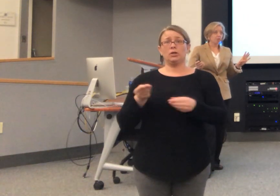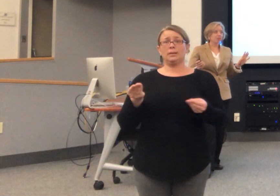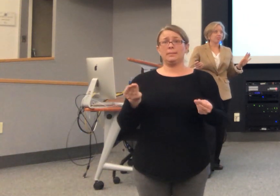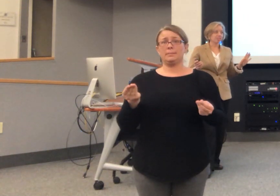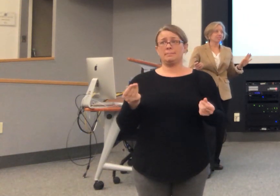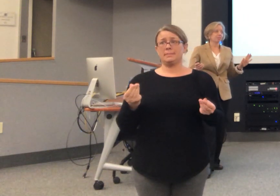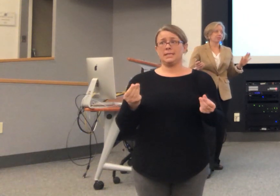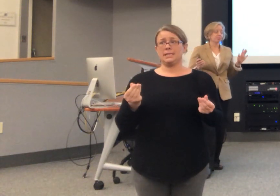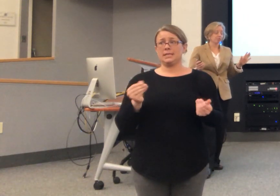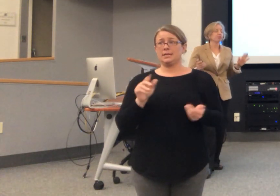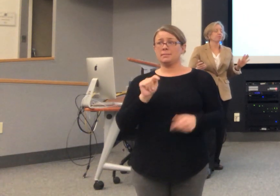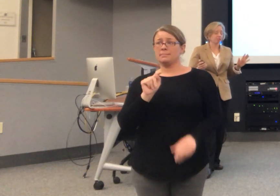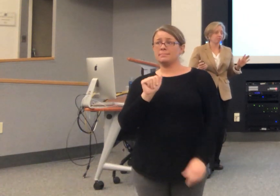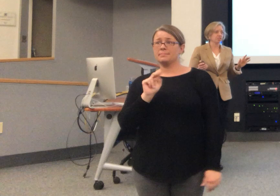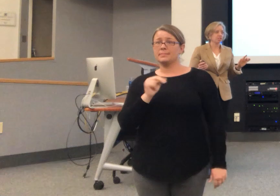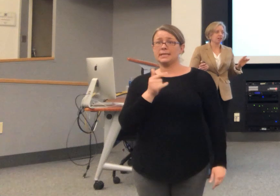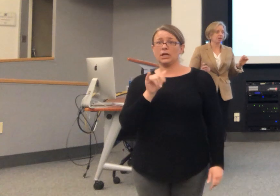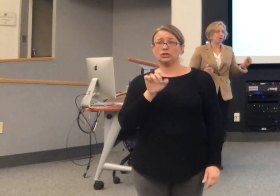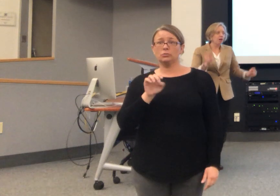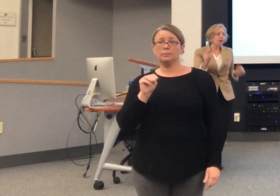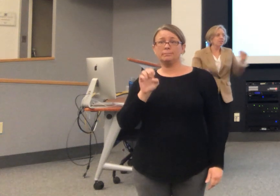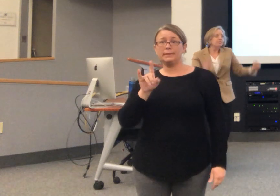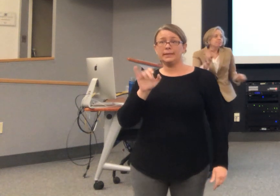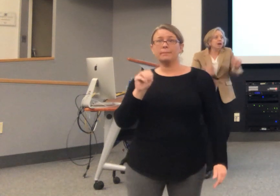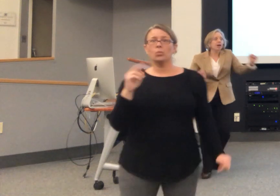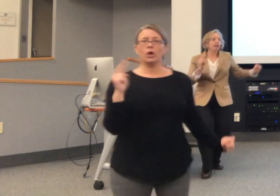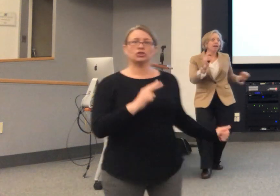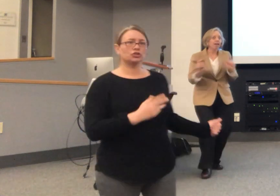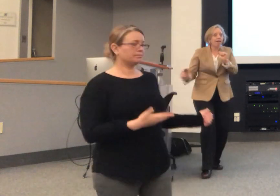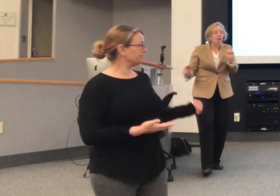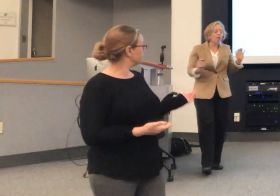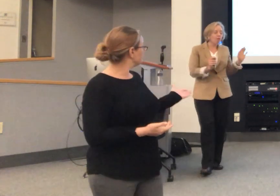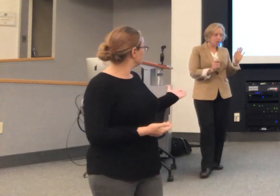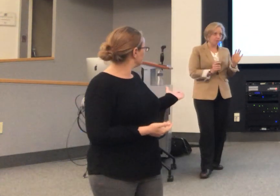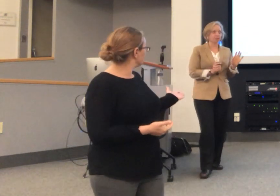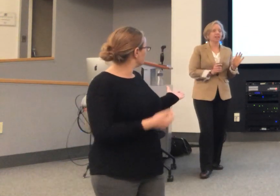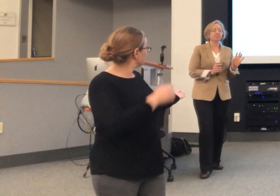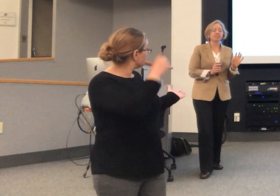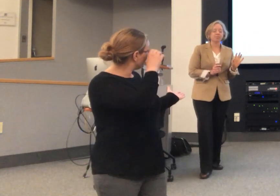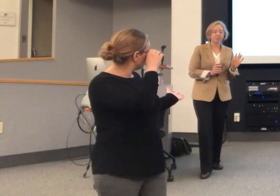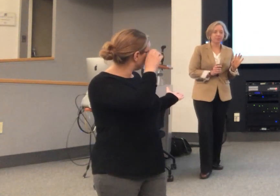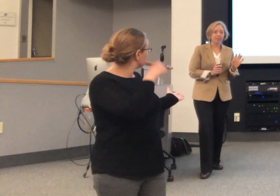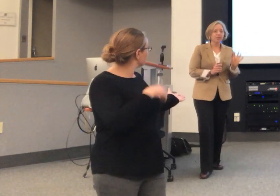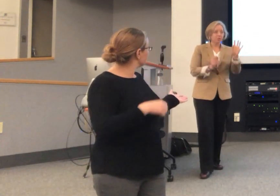You're about to see something performed for the first time. This is my horrible dance